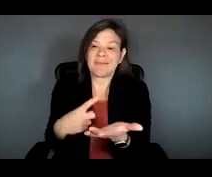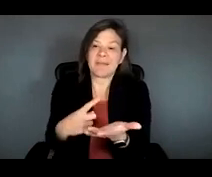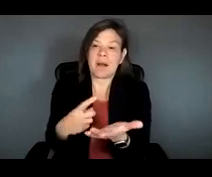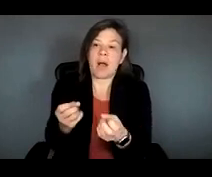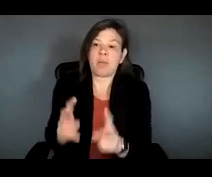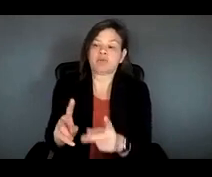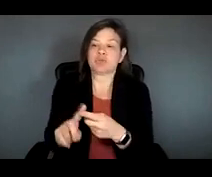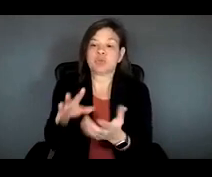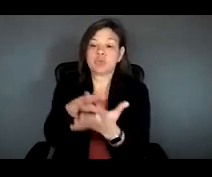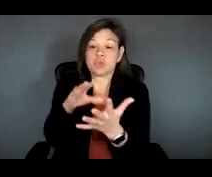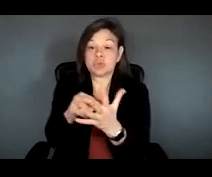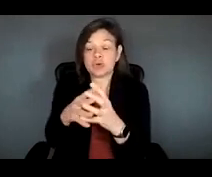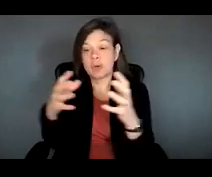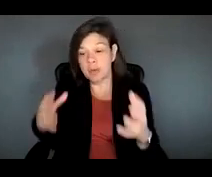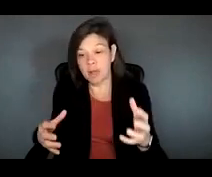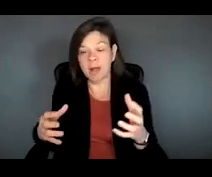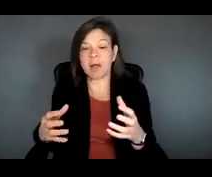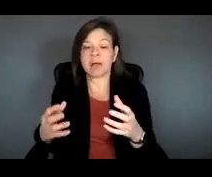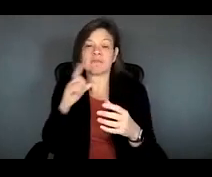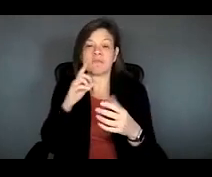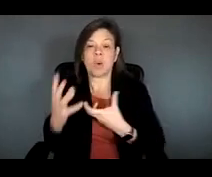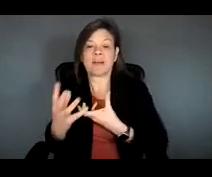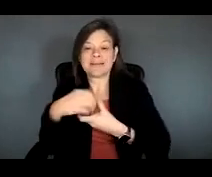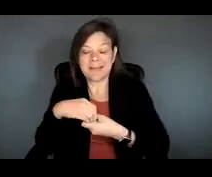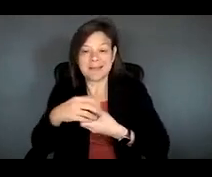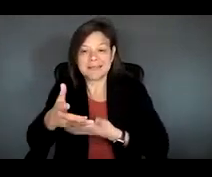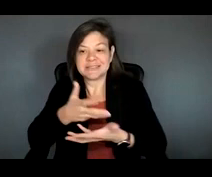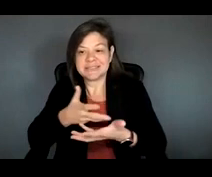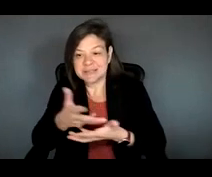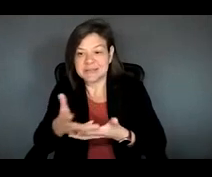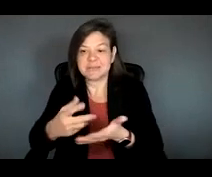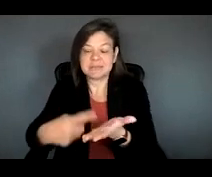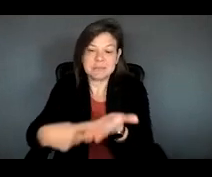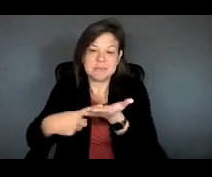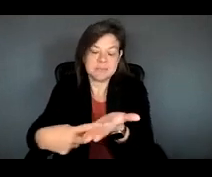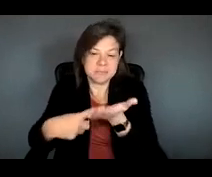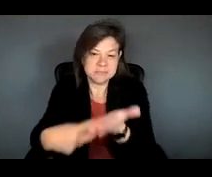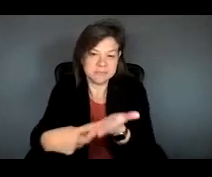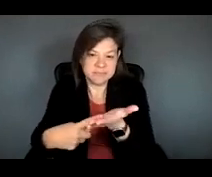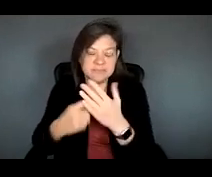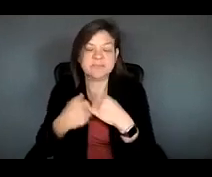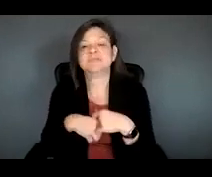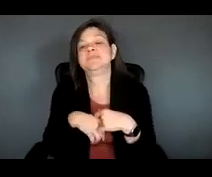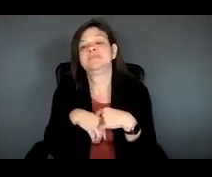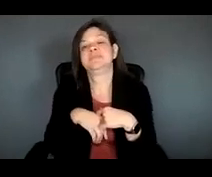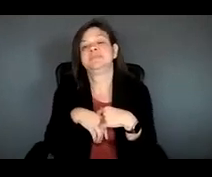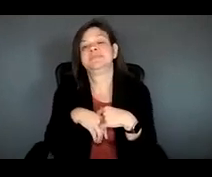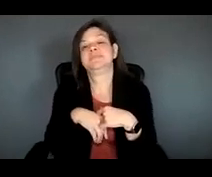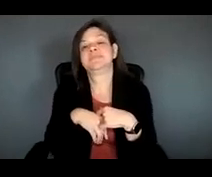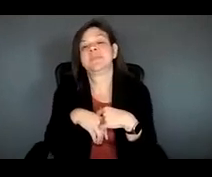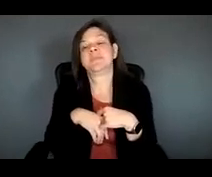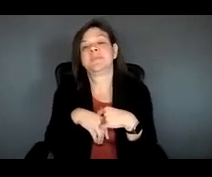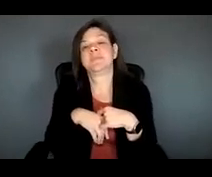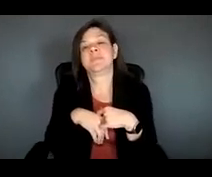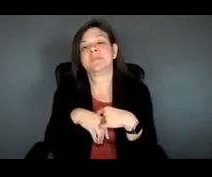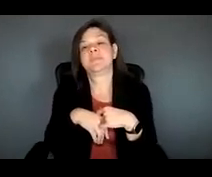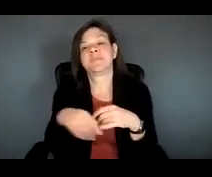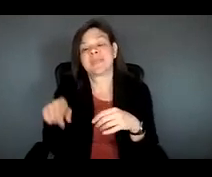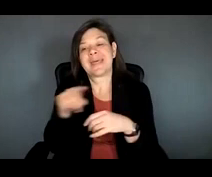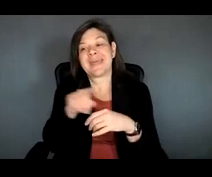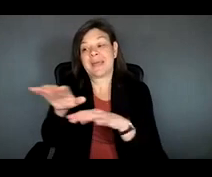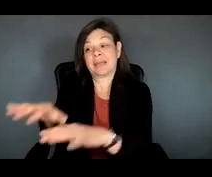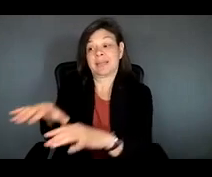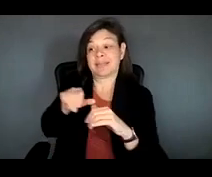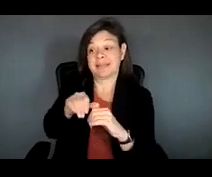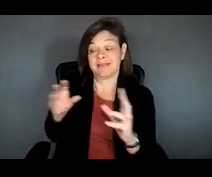lot for engagement, interaction, discussion, and that they're leaving that session with